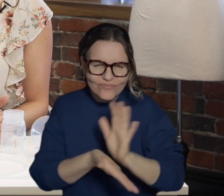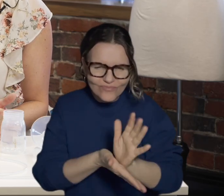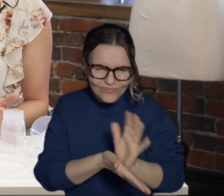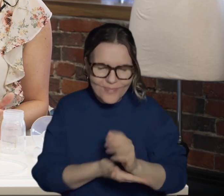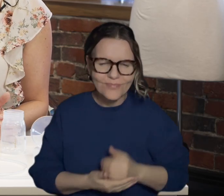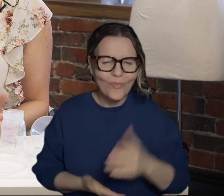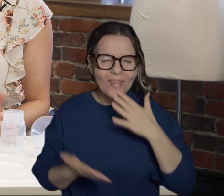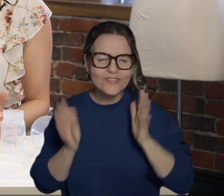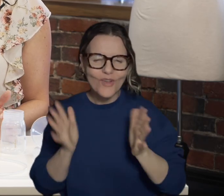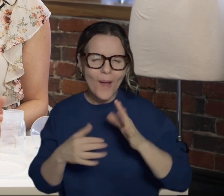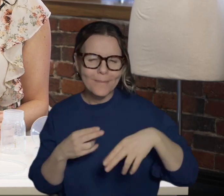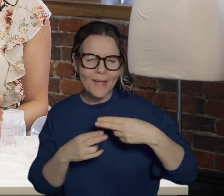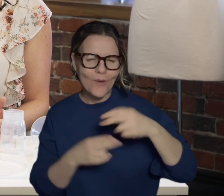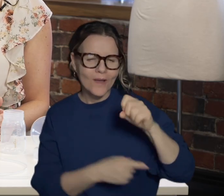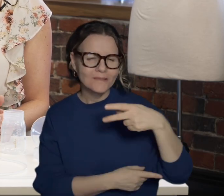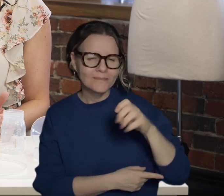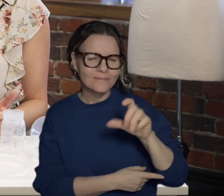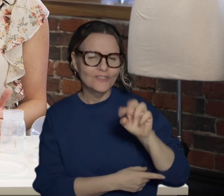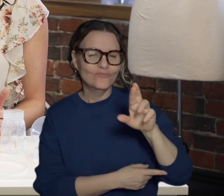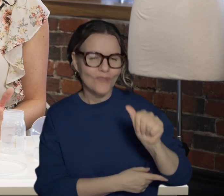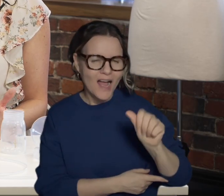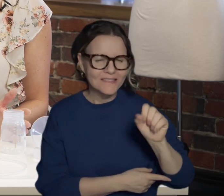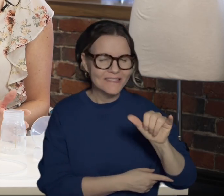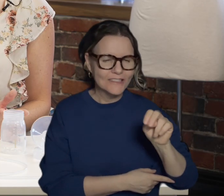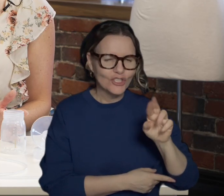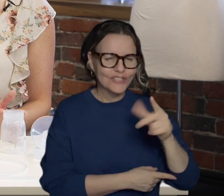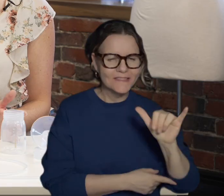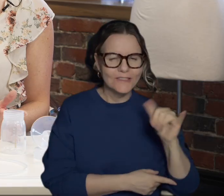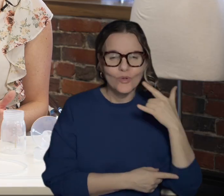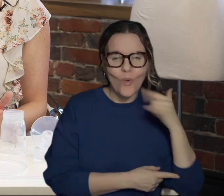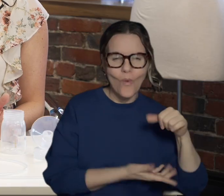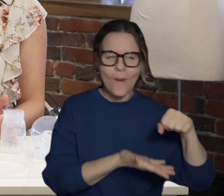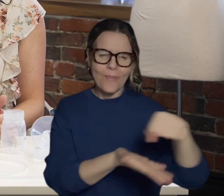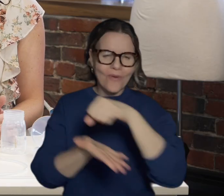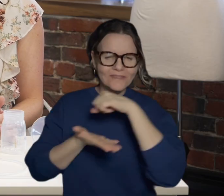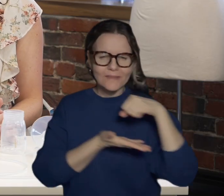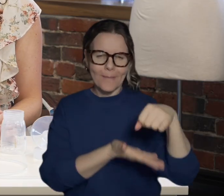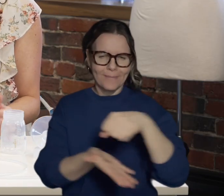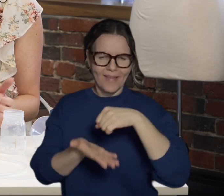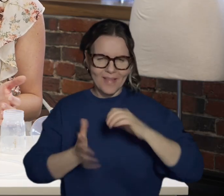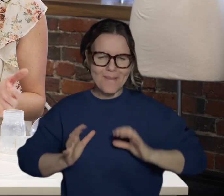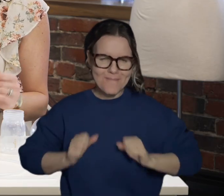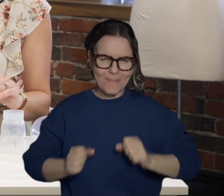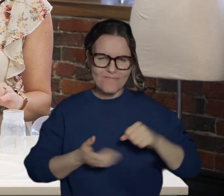talk about the Spectra Synergy gold portable also known as the Spectra SG portable pump and when we